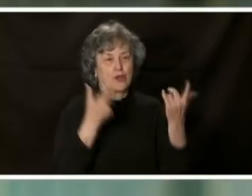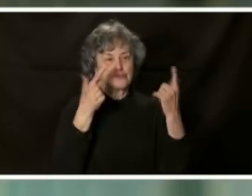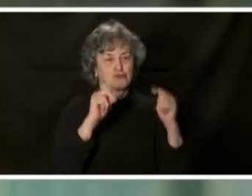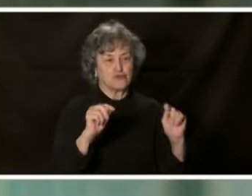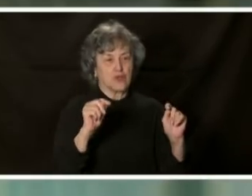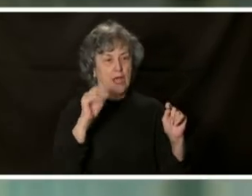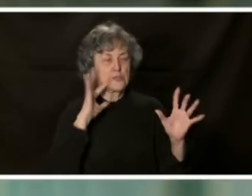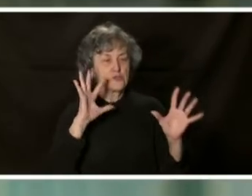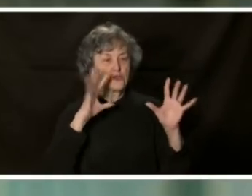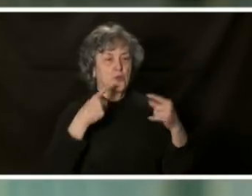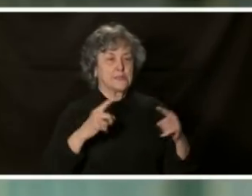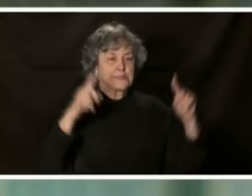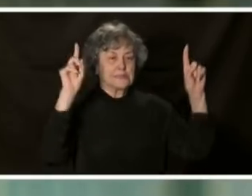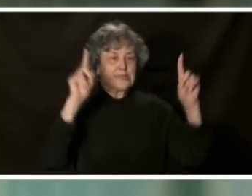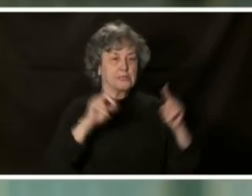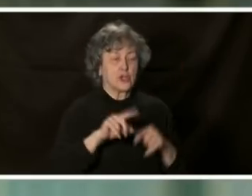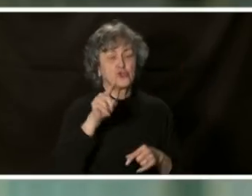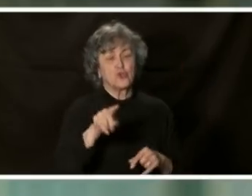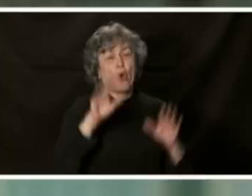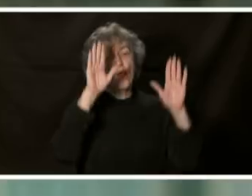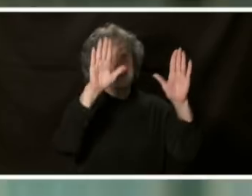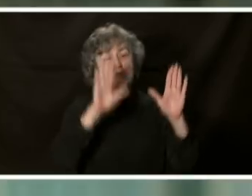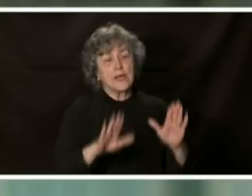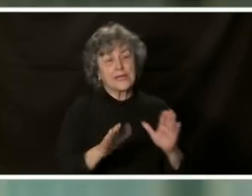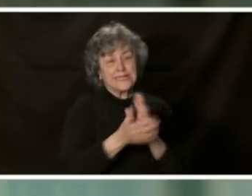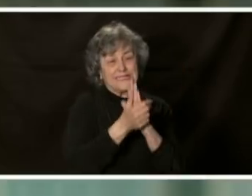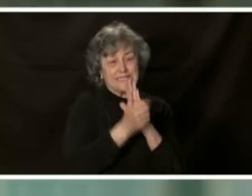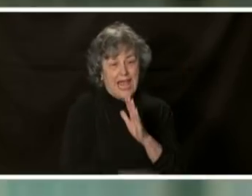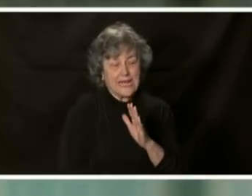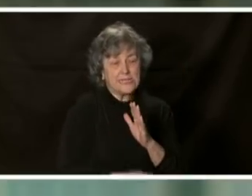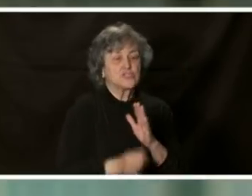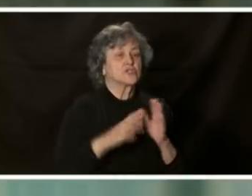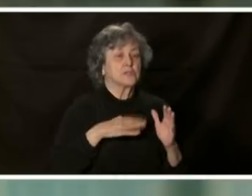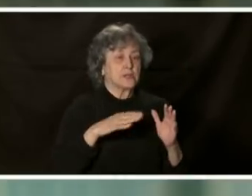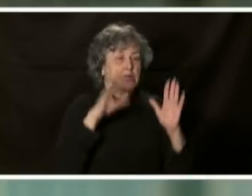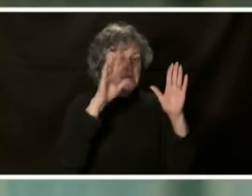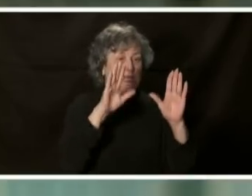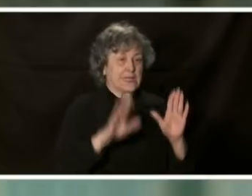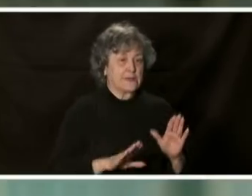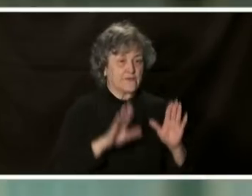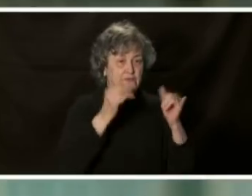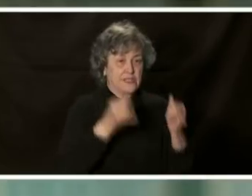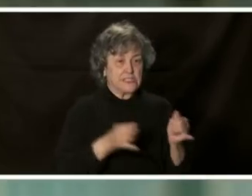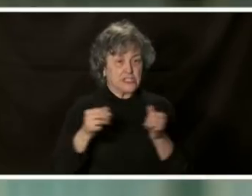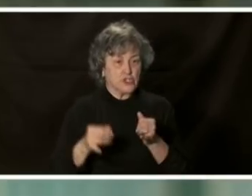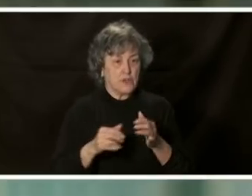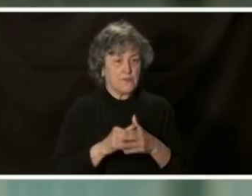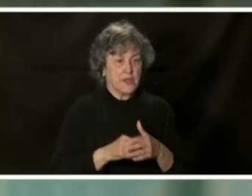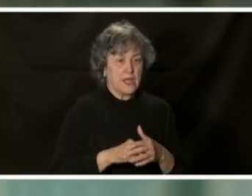YOU ARE AN INCREDIBLY TALENTED AND DRIVEN GROUP OF INDIVIDUALS. AND I KNOW OUR FUTURE WILL BE BIGGER AND BRIGHTER